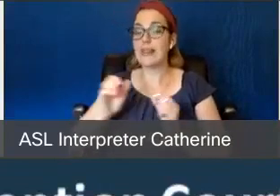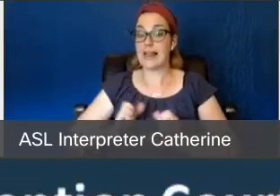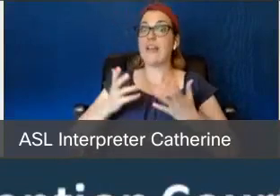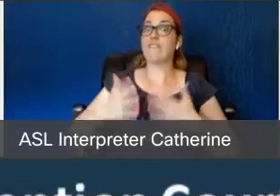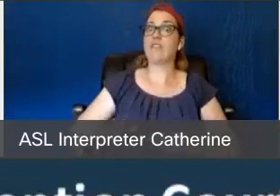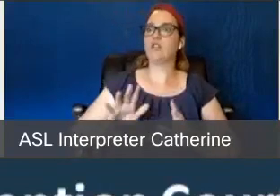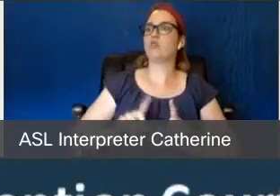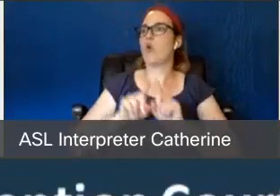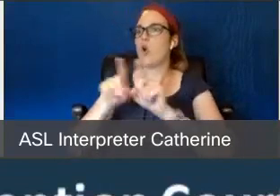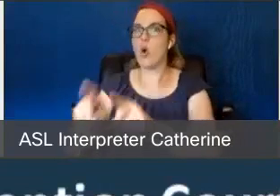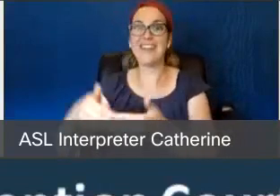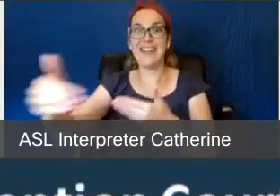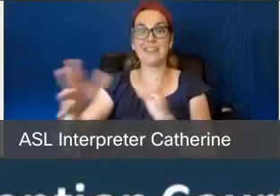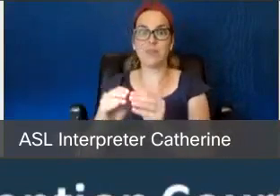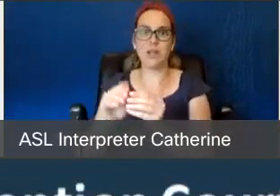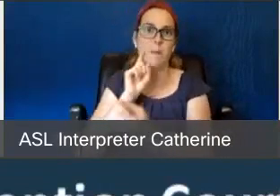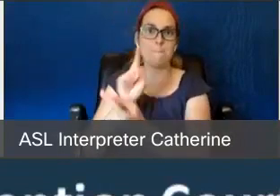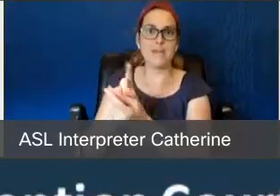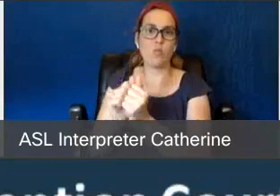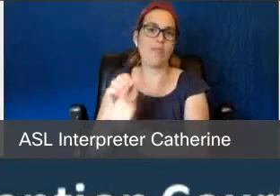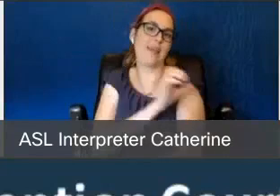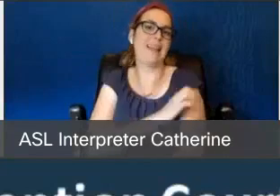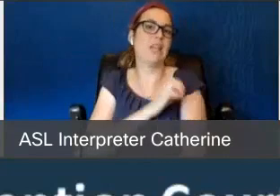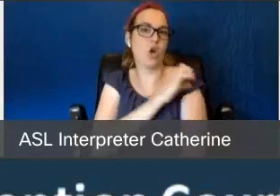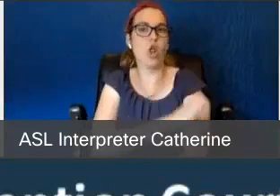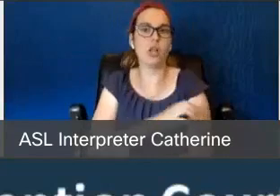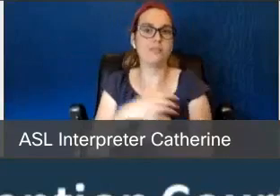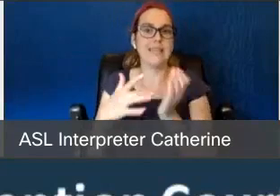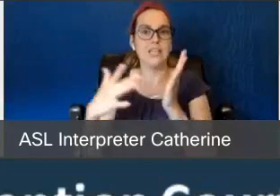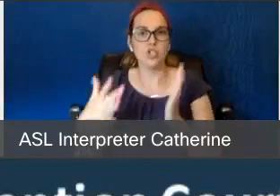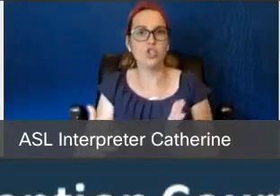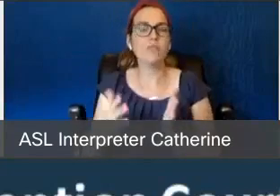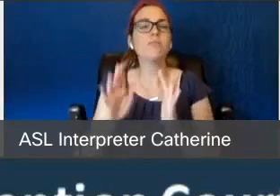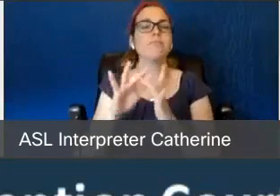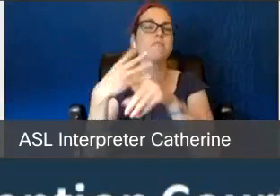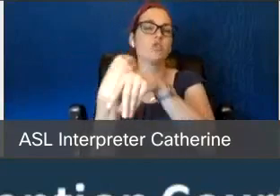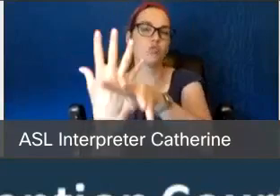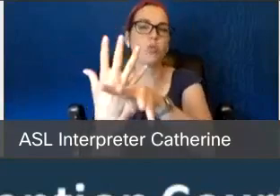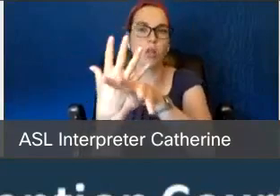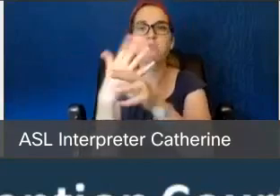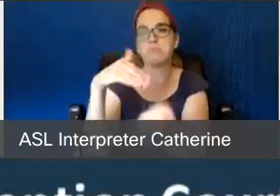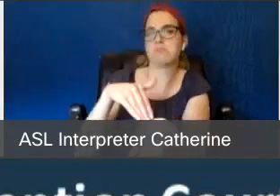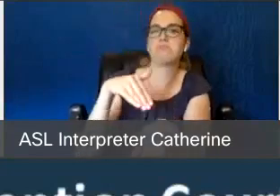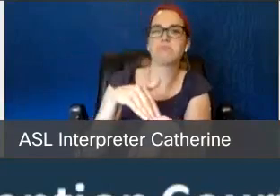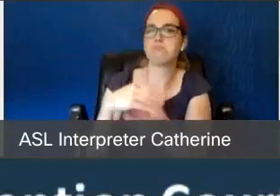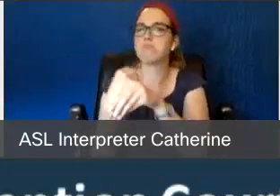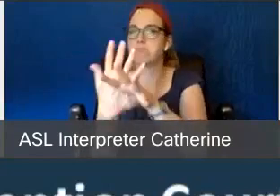technicians and have a tele medicine visit with the doctor who may be prescribing a medicine if that's what our client believes.